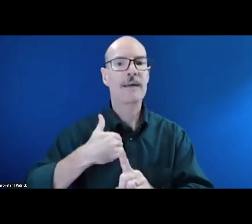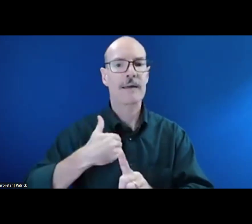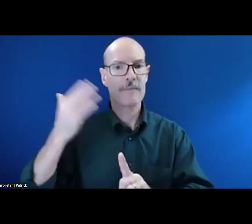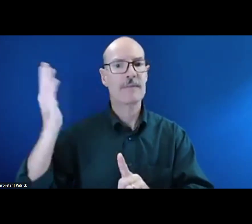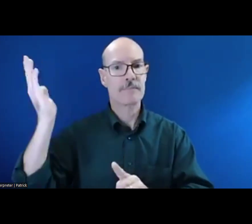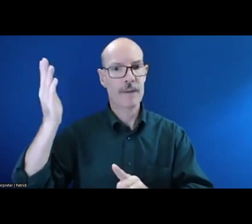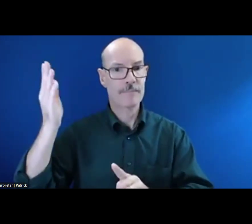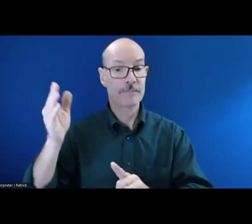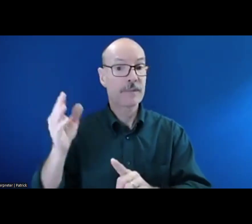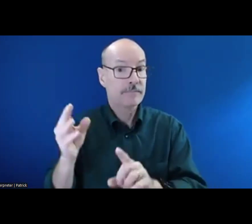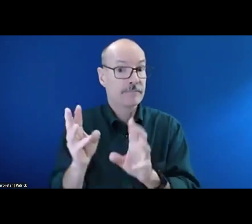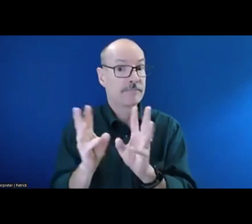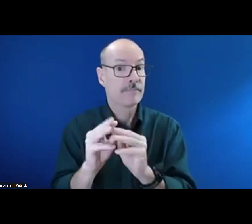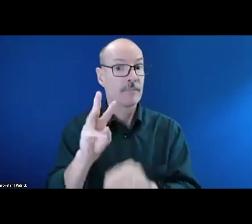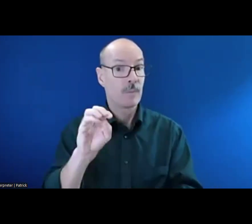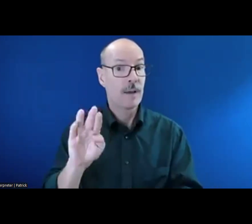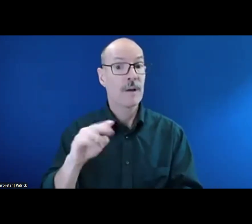So that will be something to look out for. Julie?